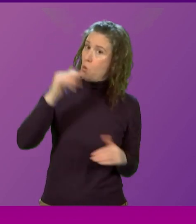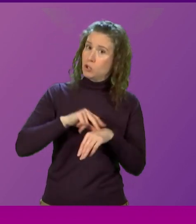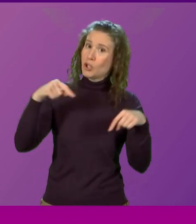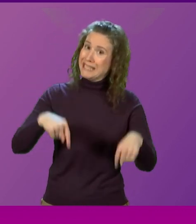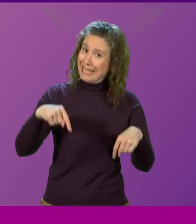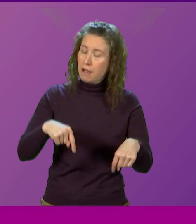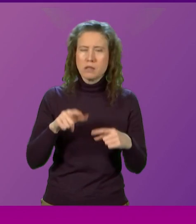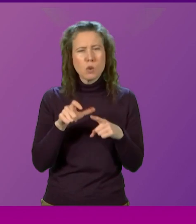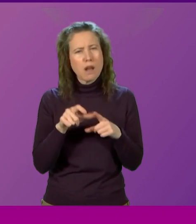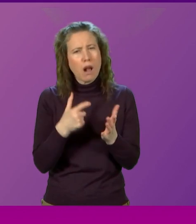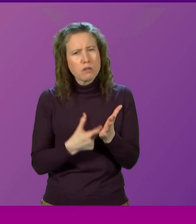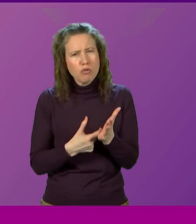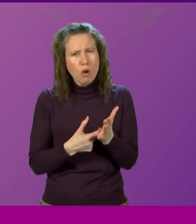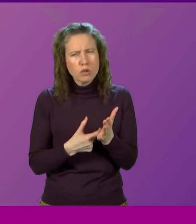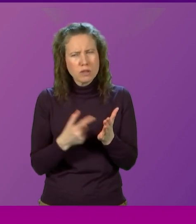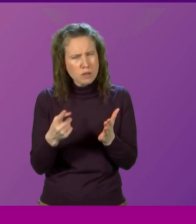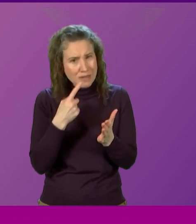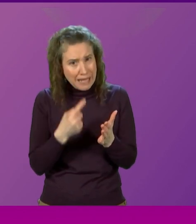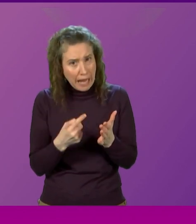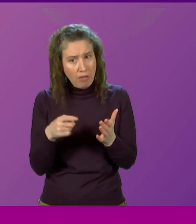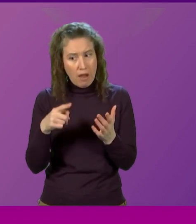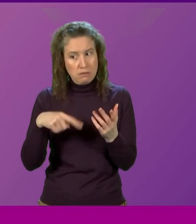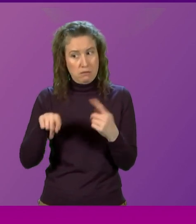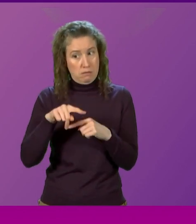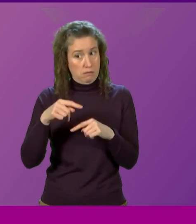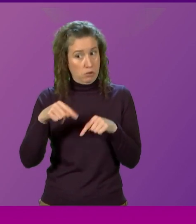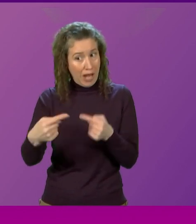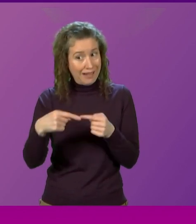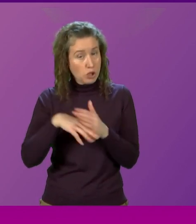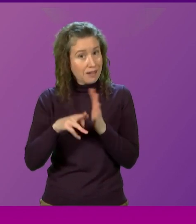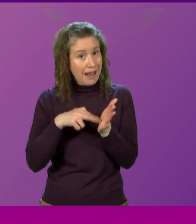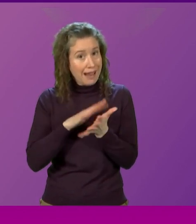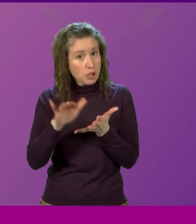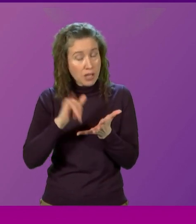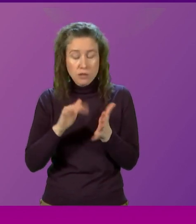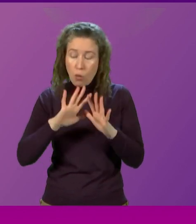If Douglas Ross is saying that the challenges in our health service are all about the SNP,